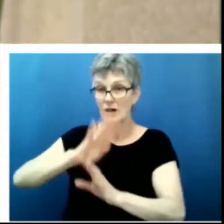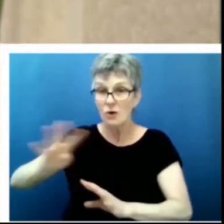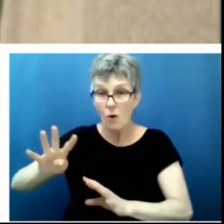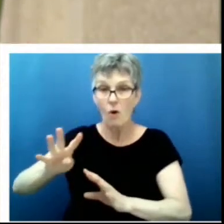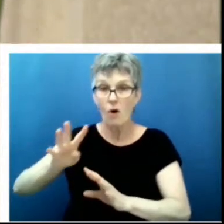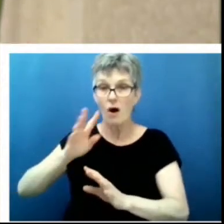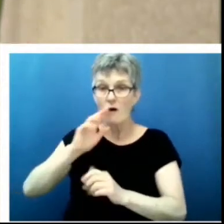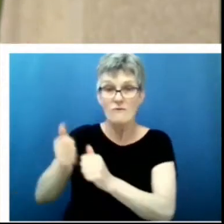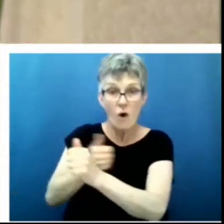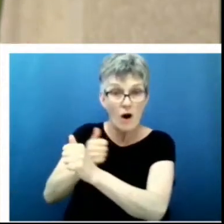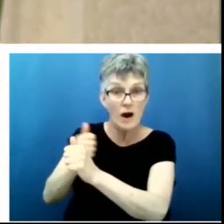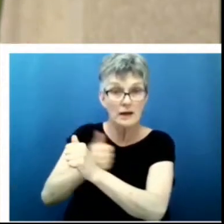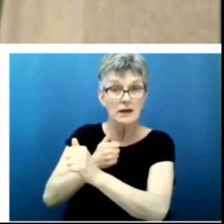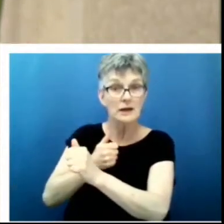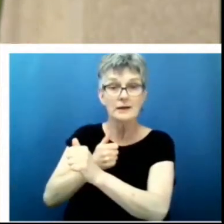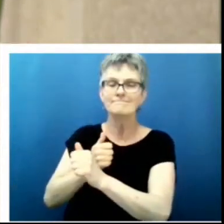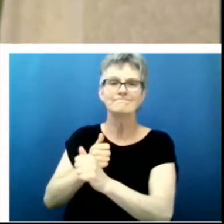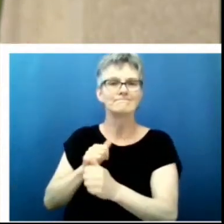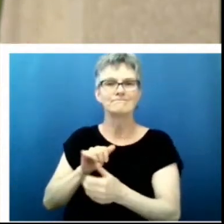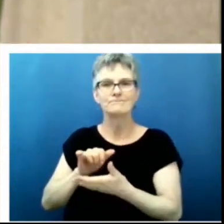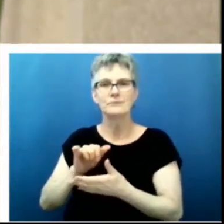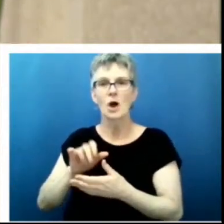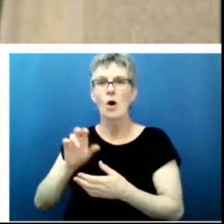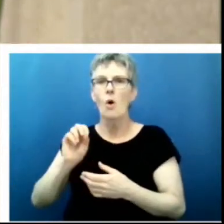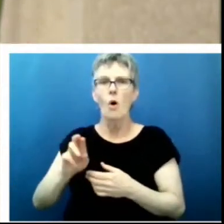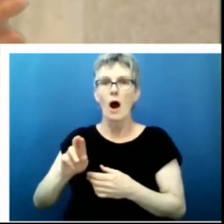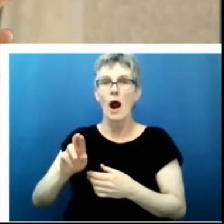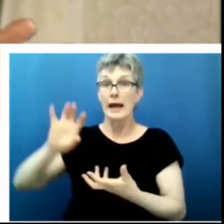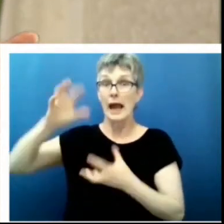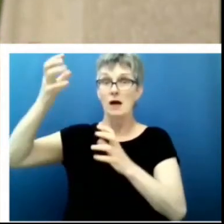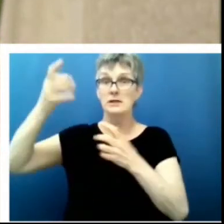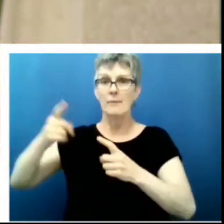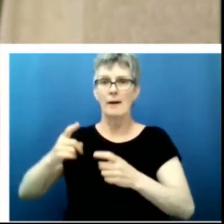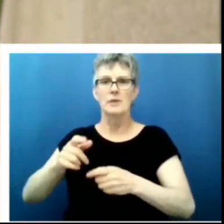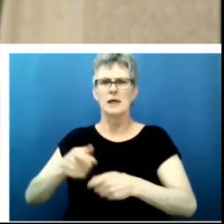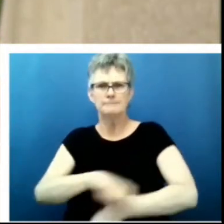Or, okay, let's come up with a solution. Okay, let's fix this chaos.